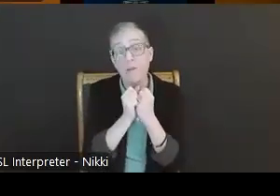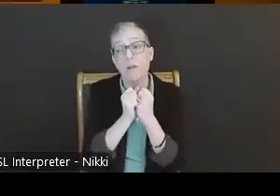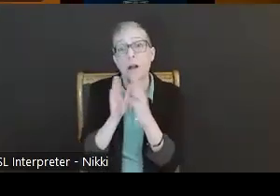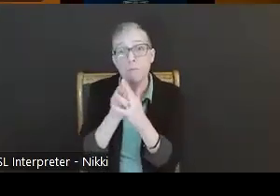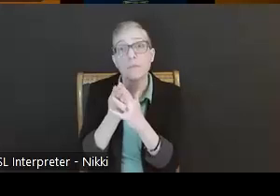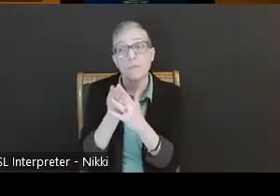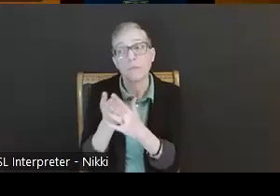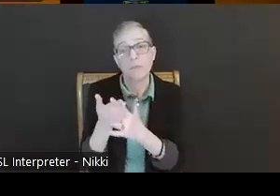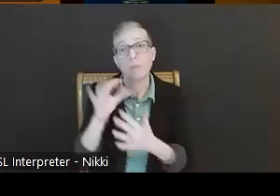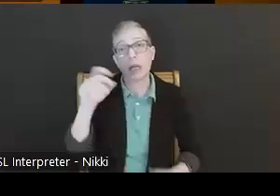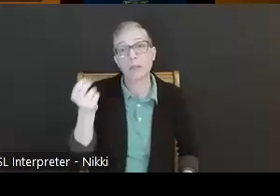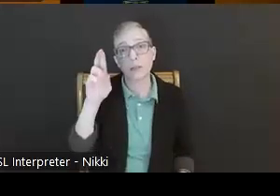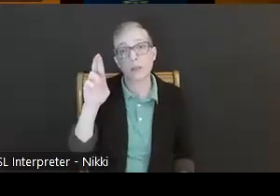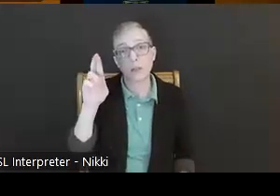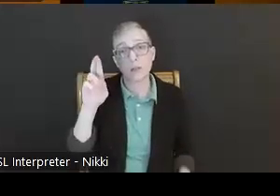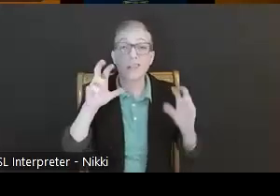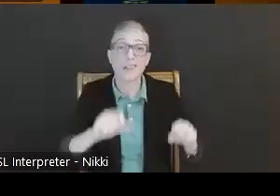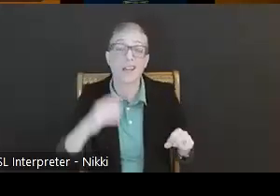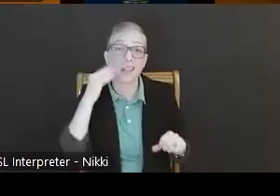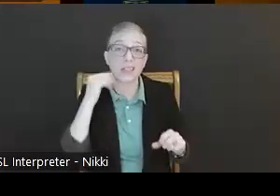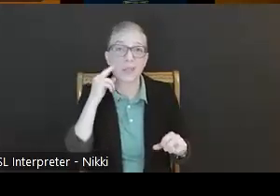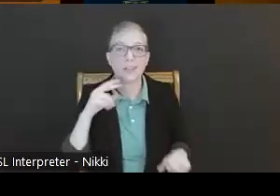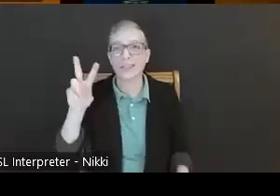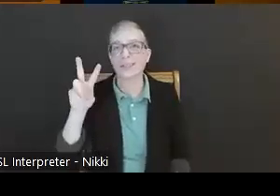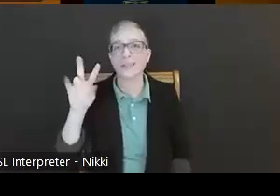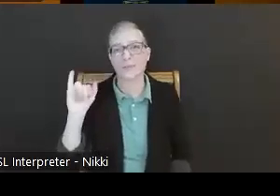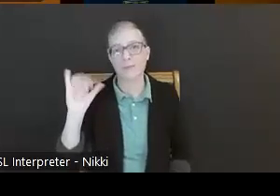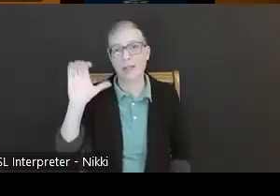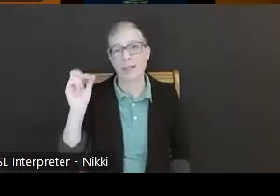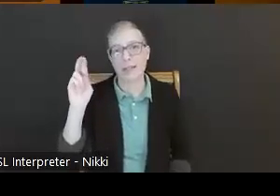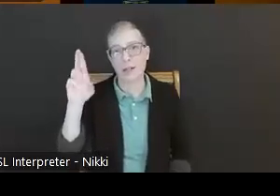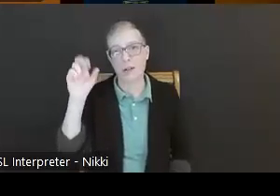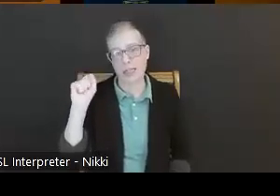trauma that can happen through those medical experiences and how that informs their emotional